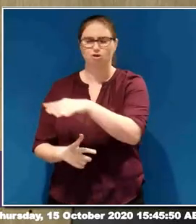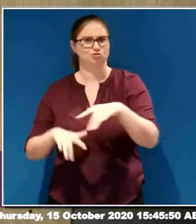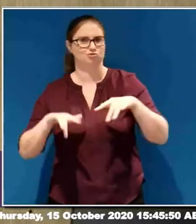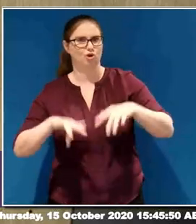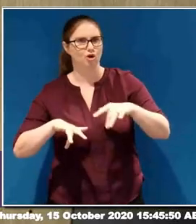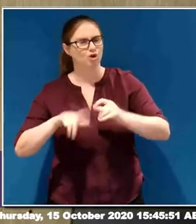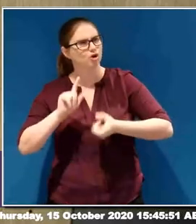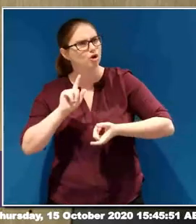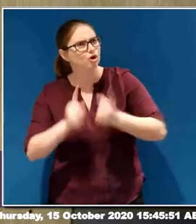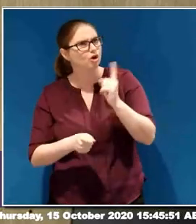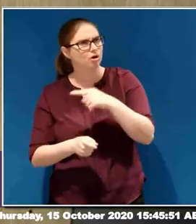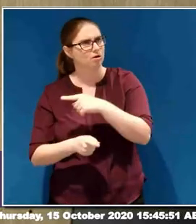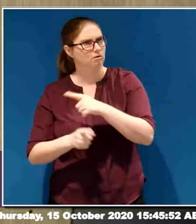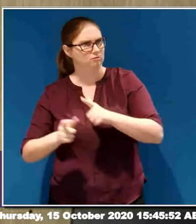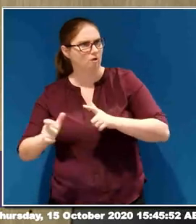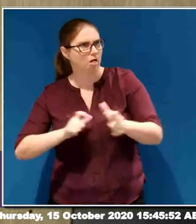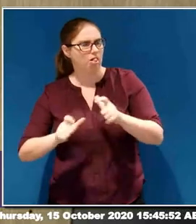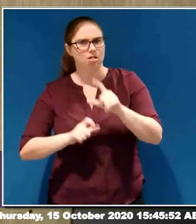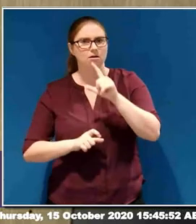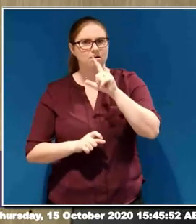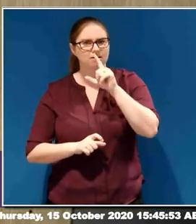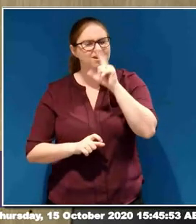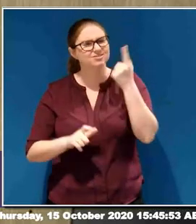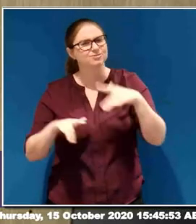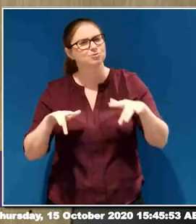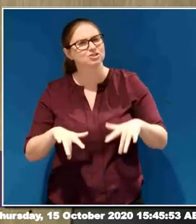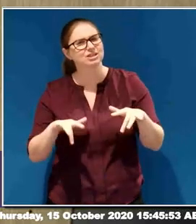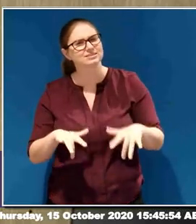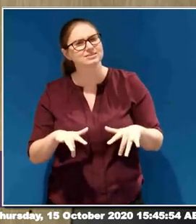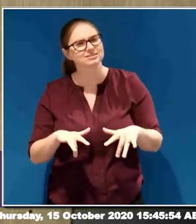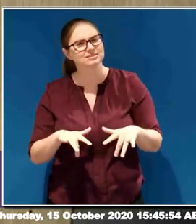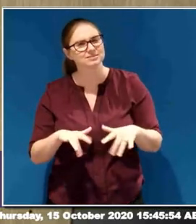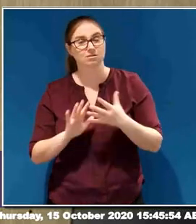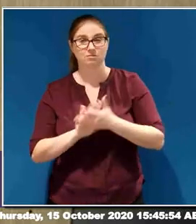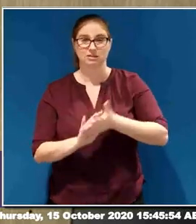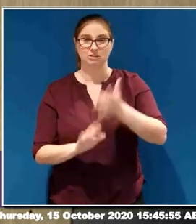So they'd get in trouble, for example, by inadvertently hurting another